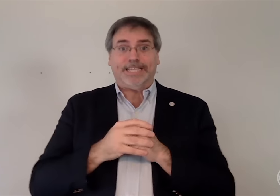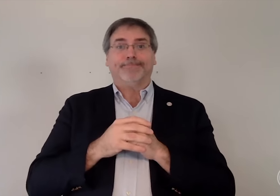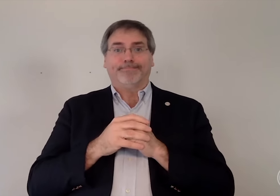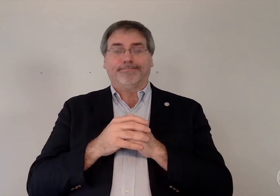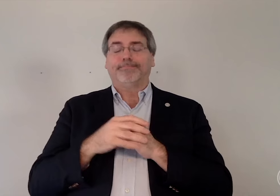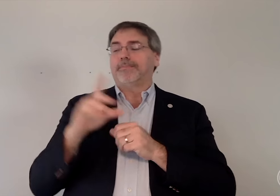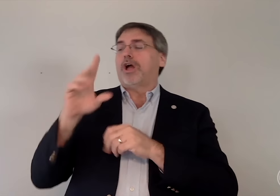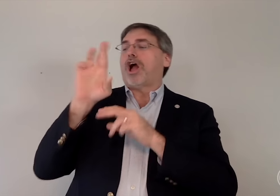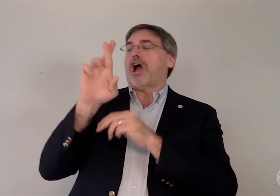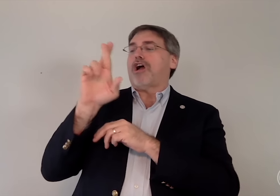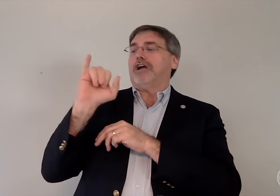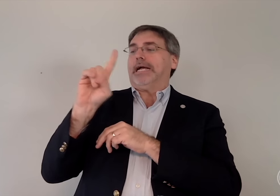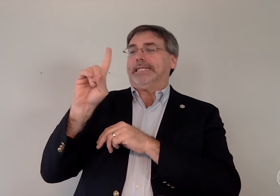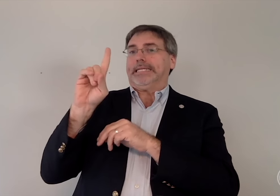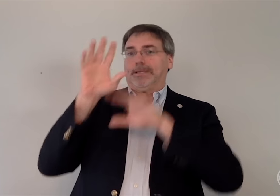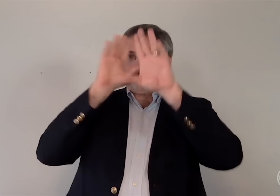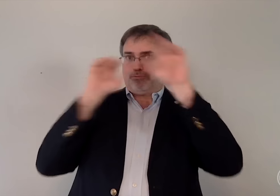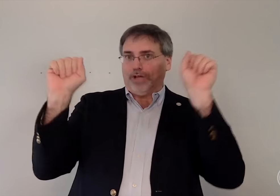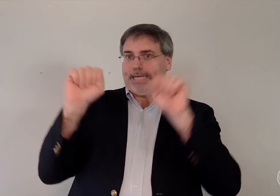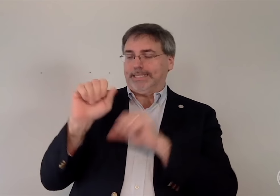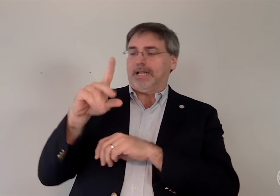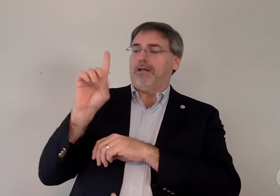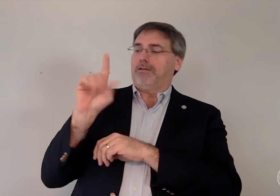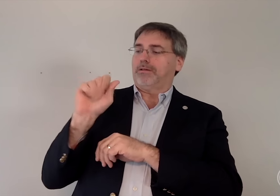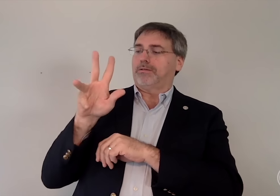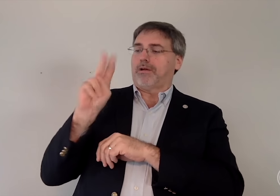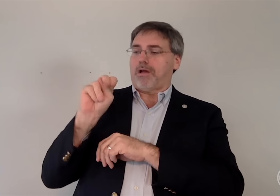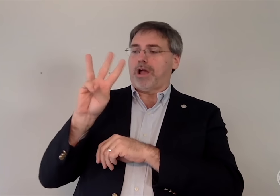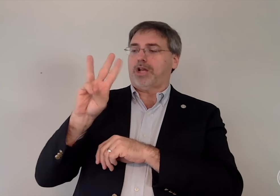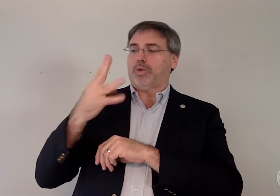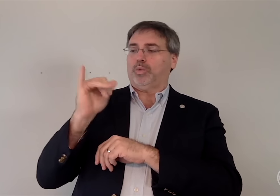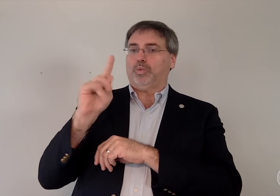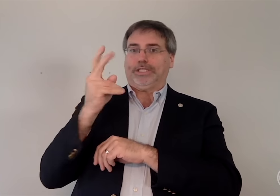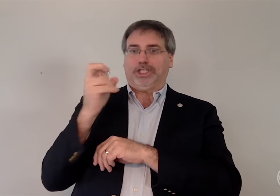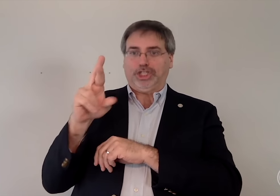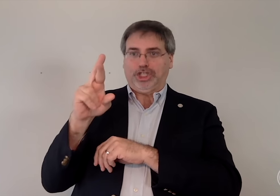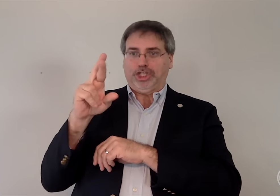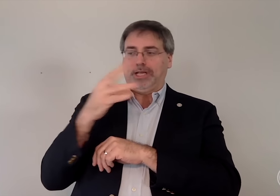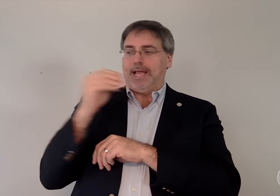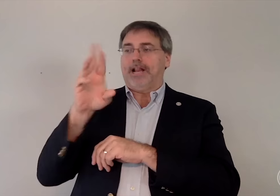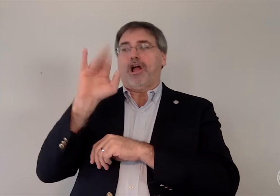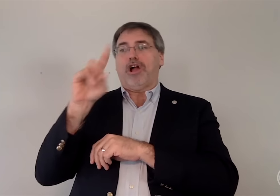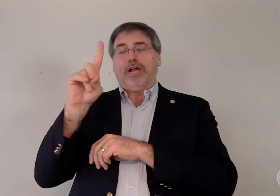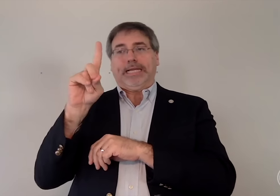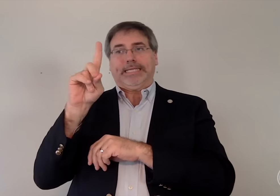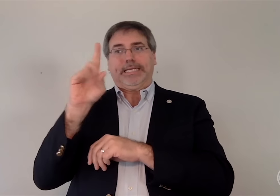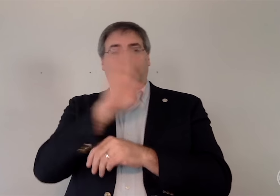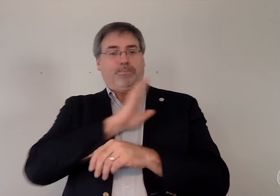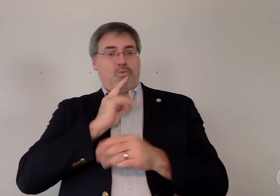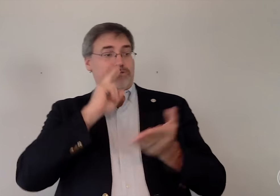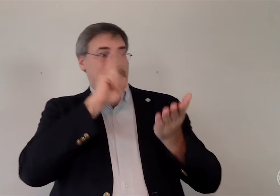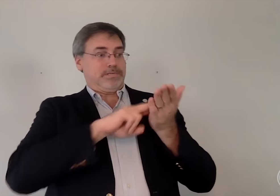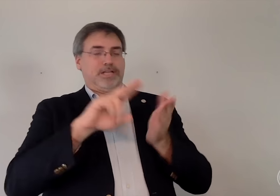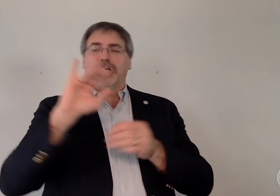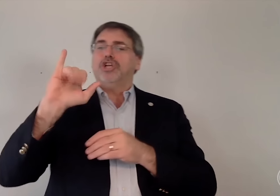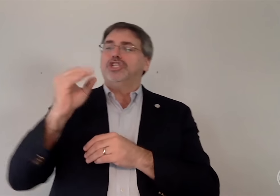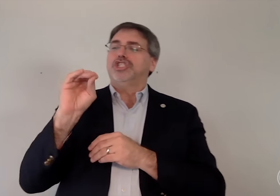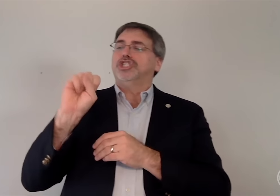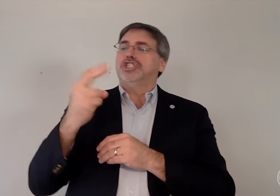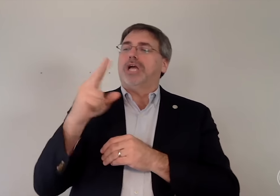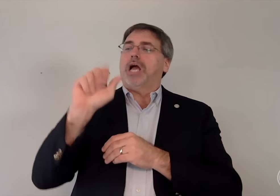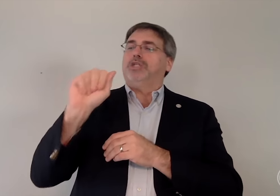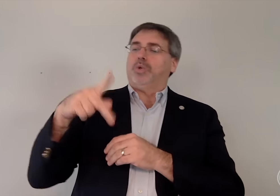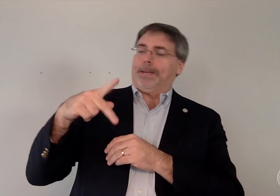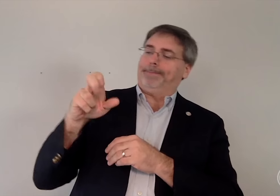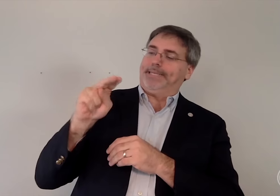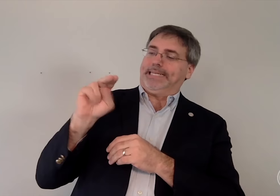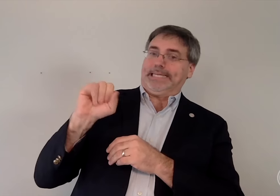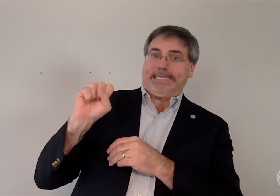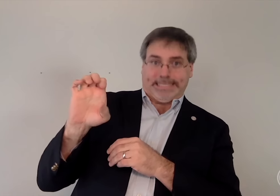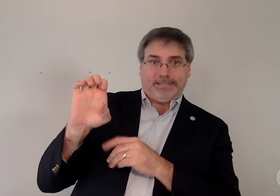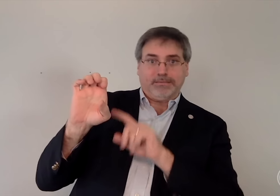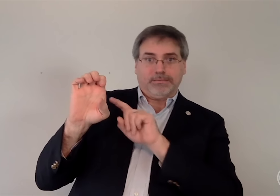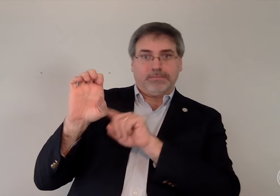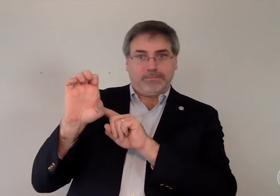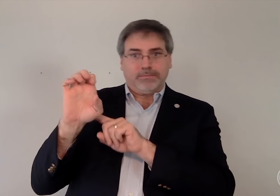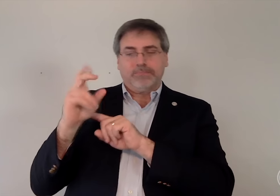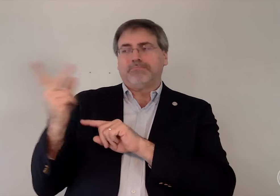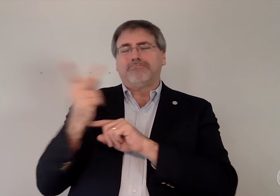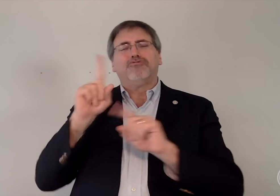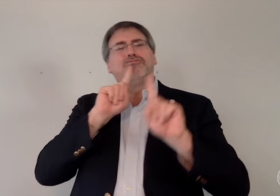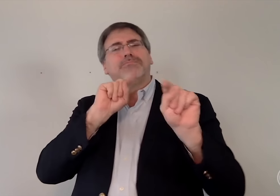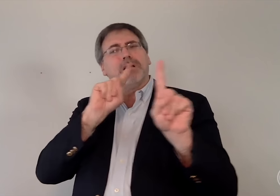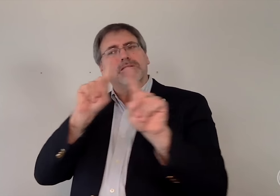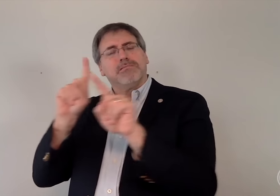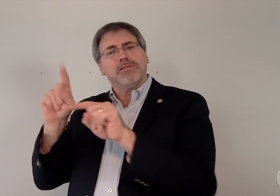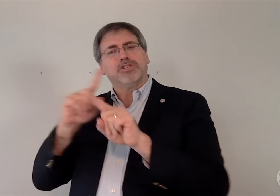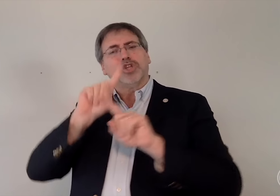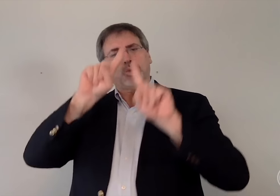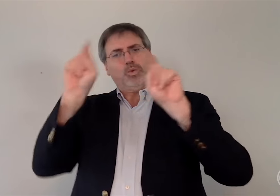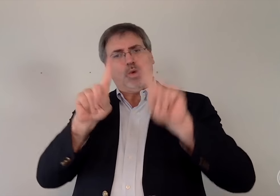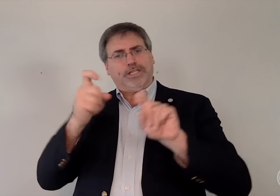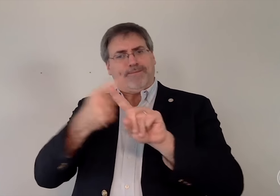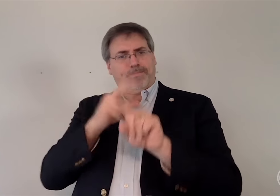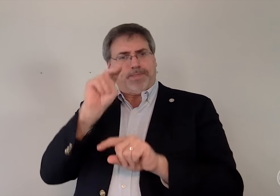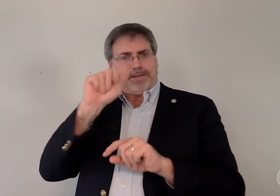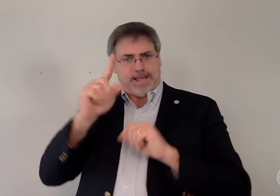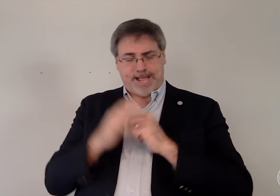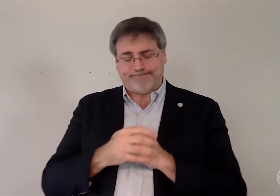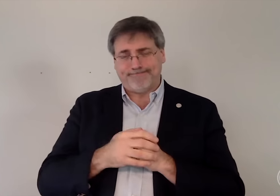RID President Dawn Whitcher and RID Board Secretary Joshua Pennise responded to questions from the NAD.